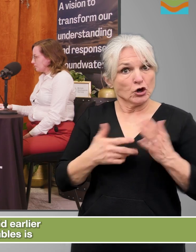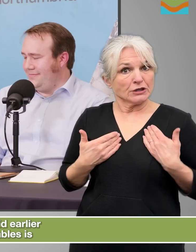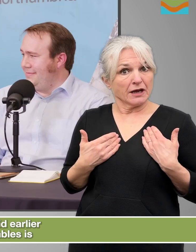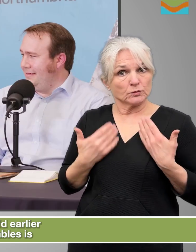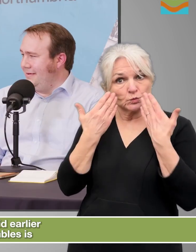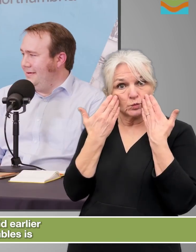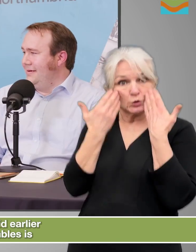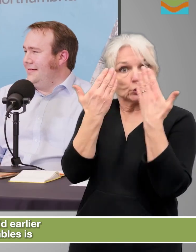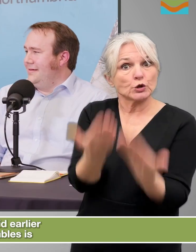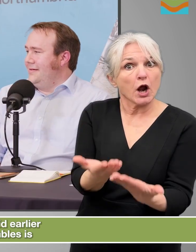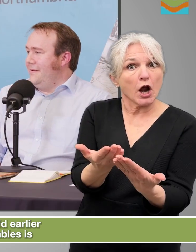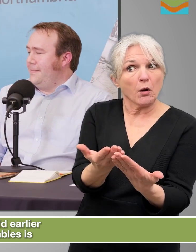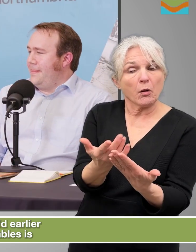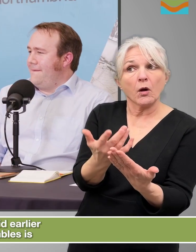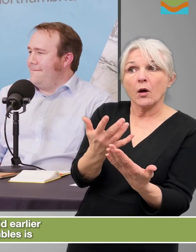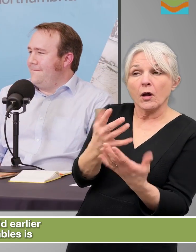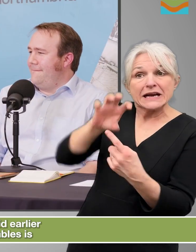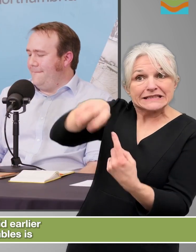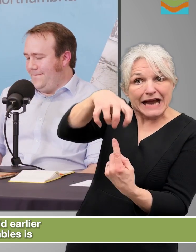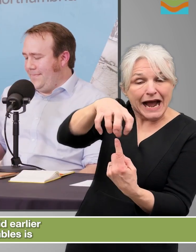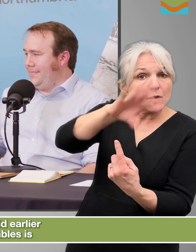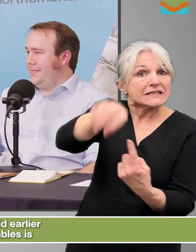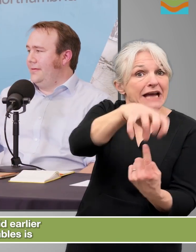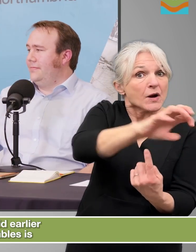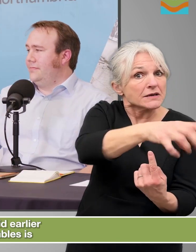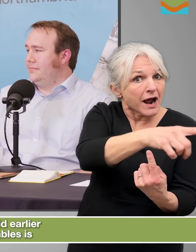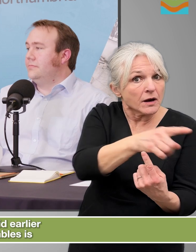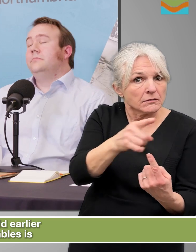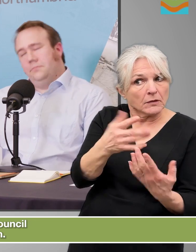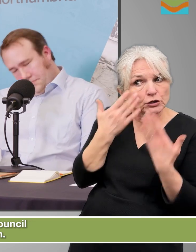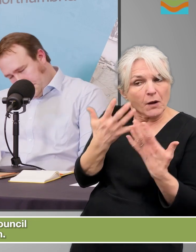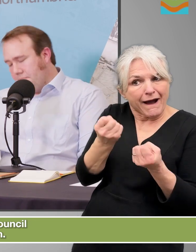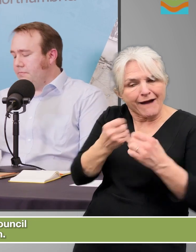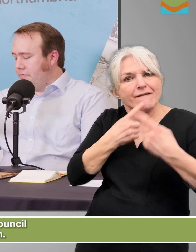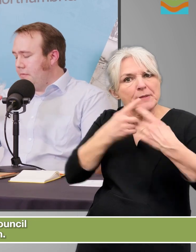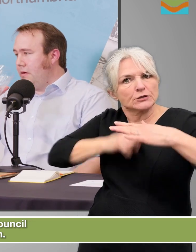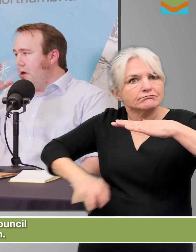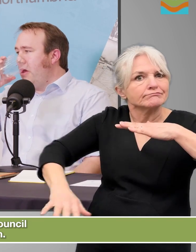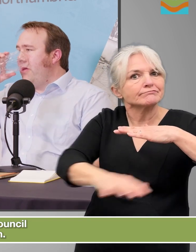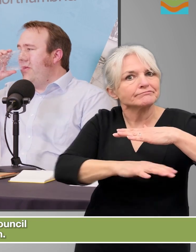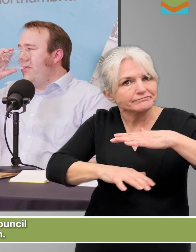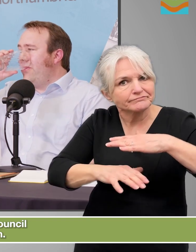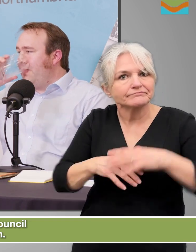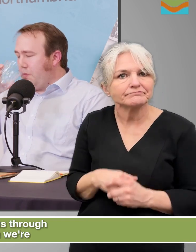But it's building on what you said earlier about the potential for renewables is something that Gateshead council has a lot of experience in.